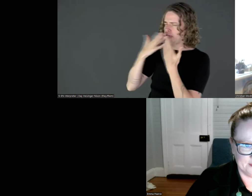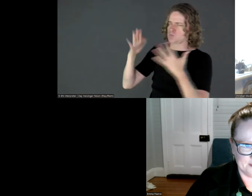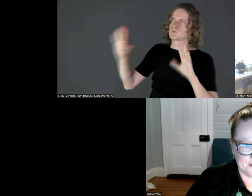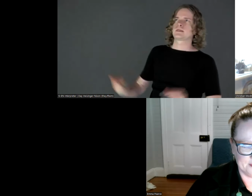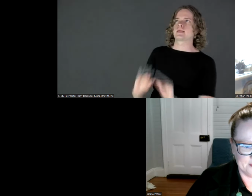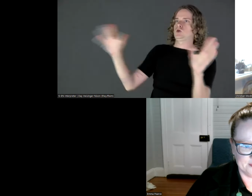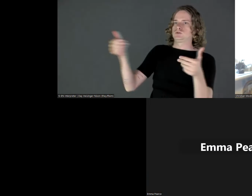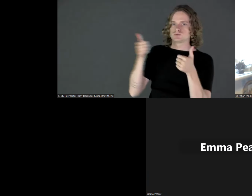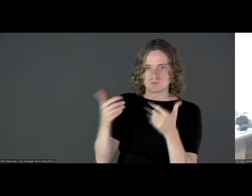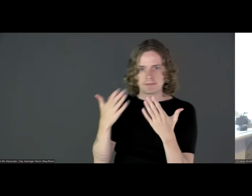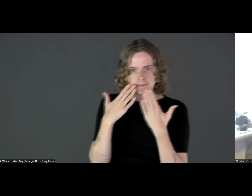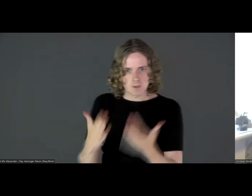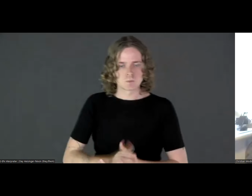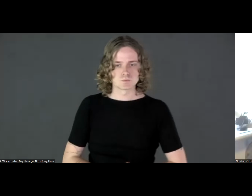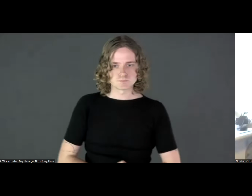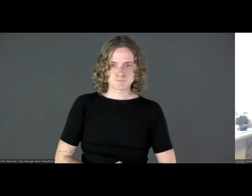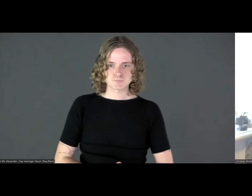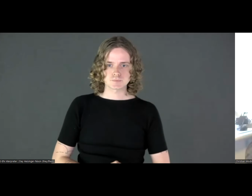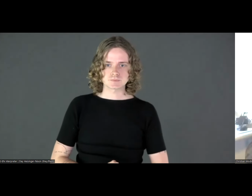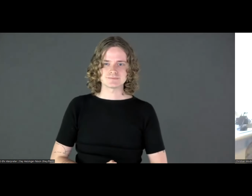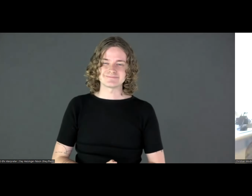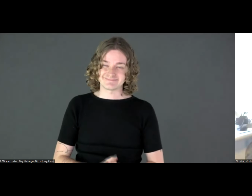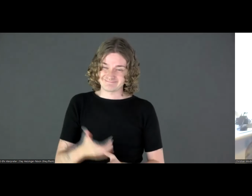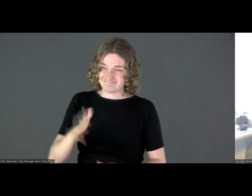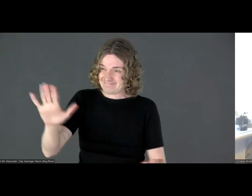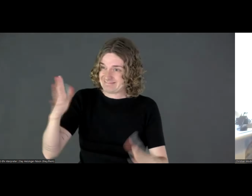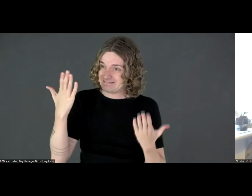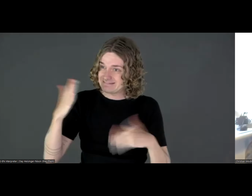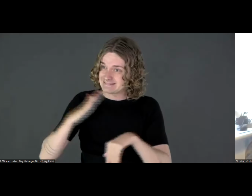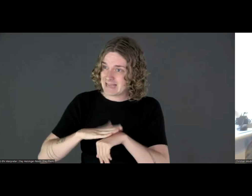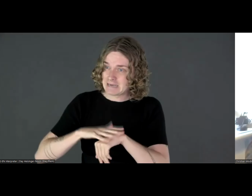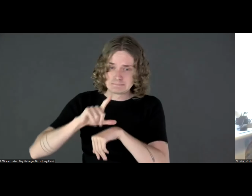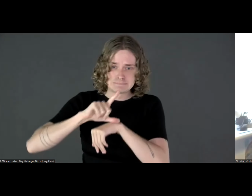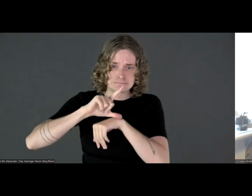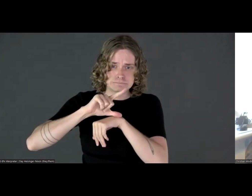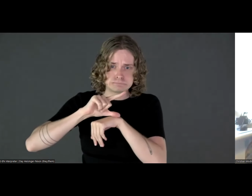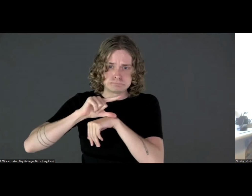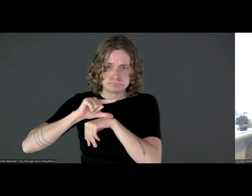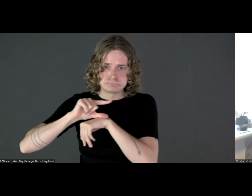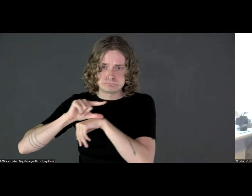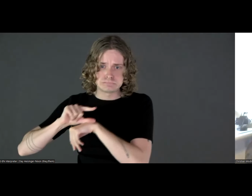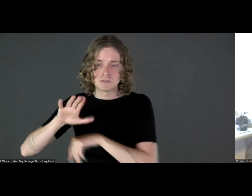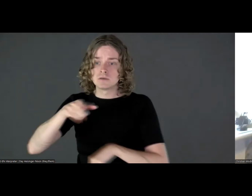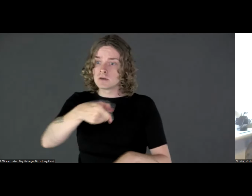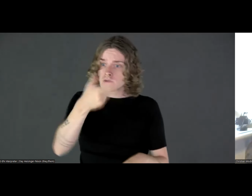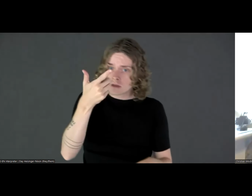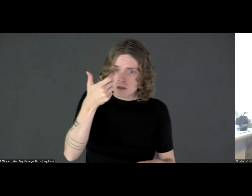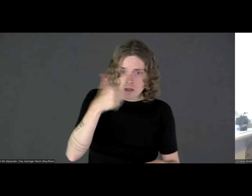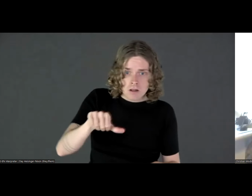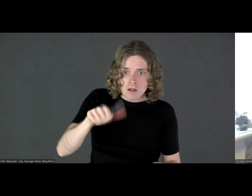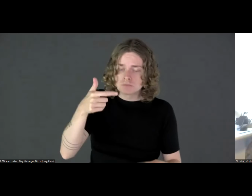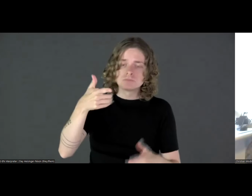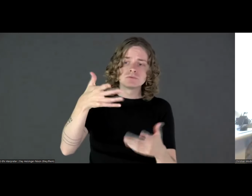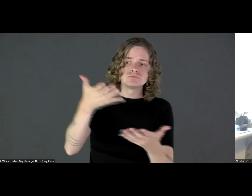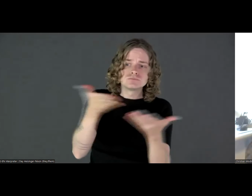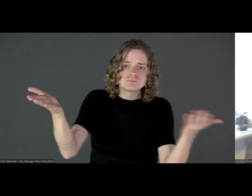Good. I'm mindful of the time. Any other one who wants to react and share any experience?